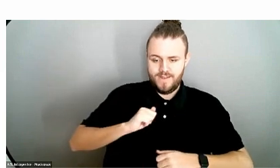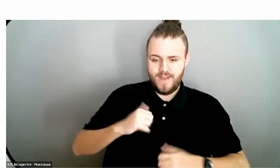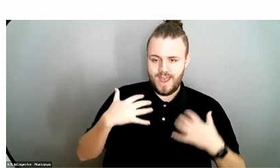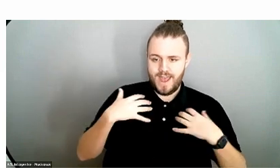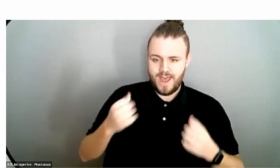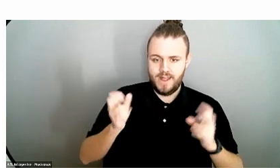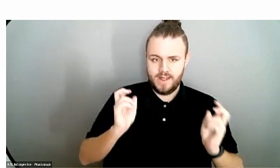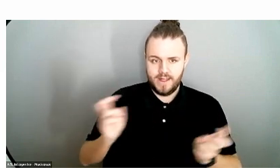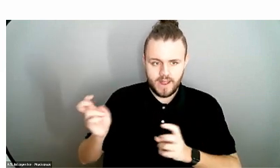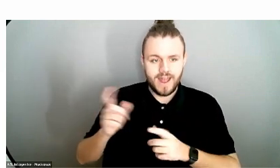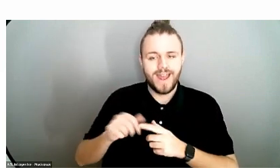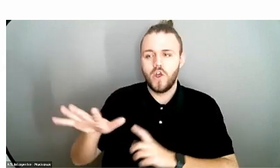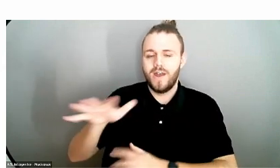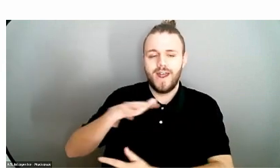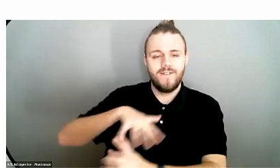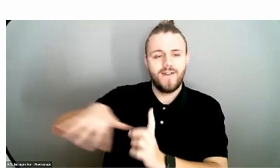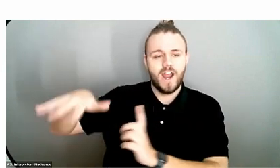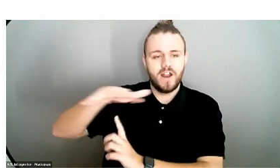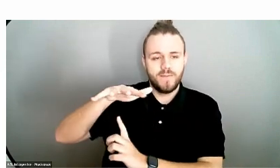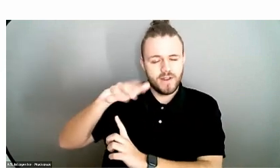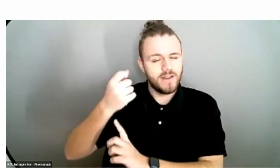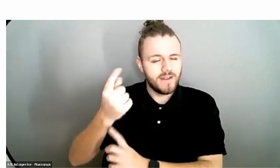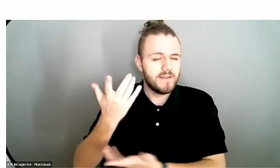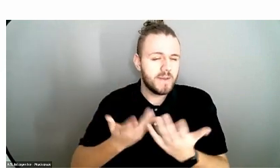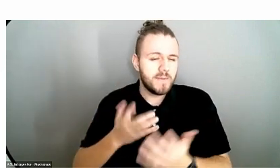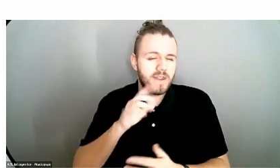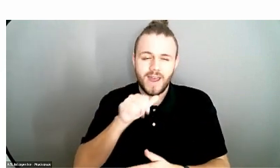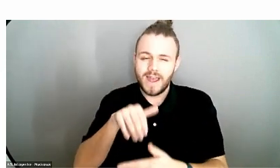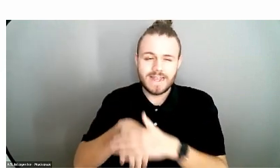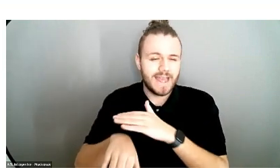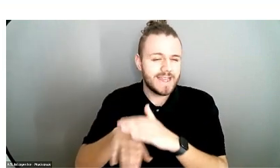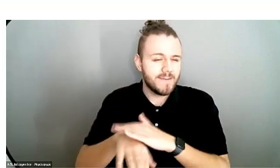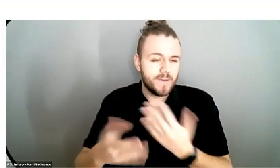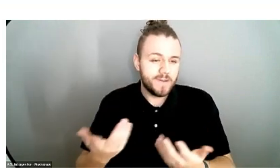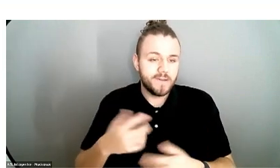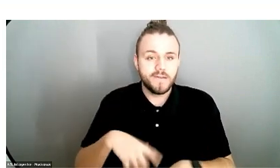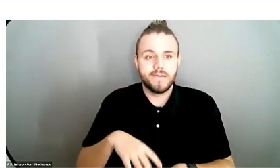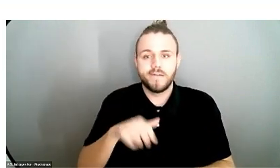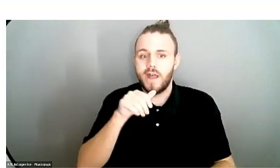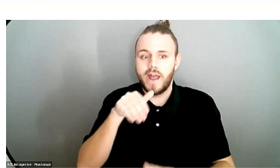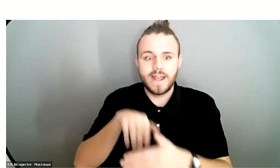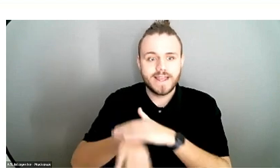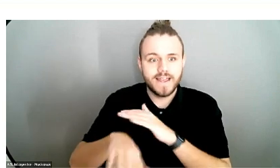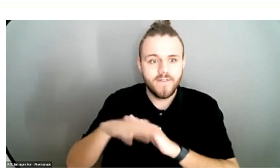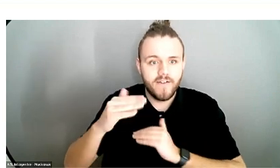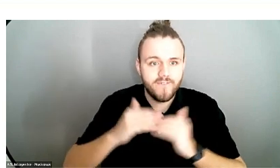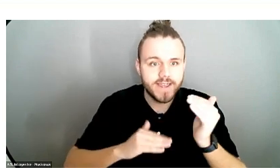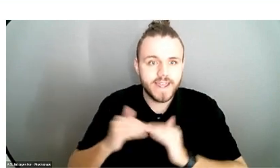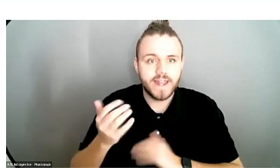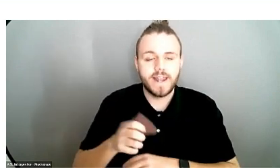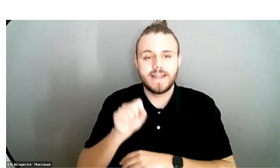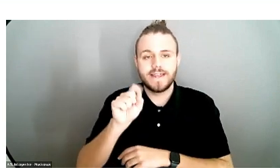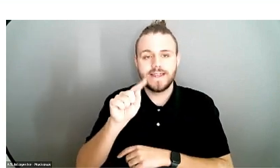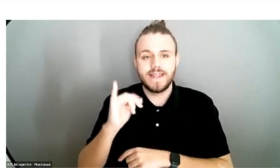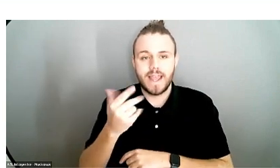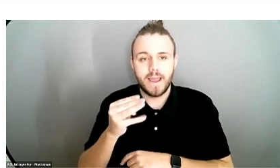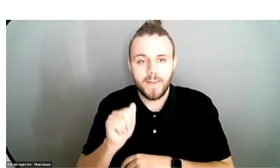their environment which may be inaccessible, like inaccessible facilities, stigma, low social support.